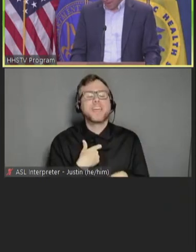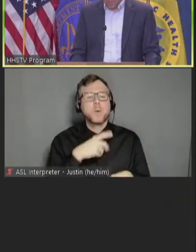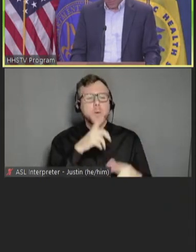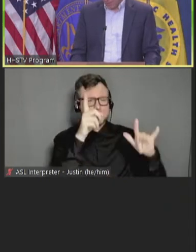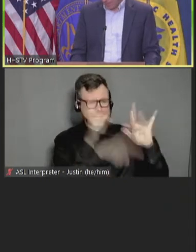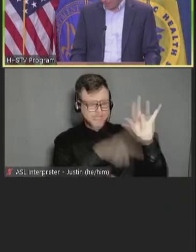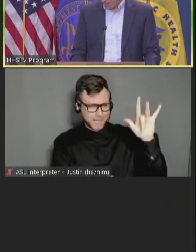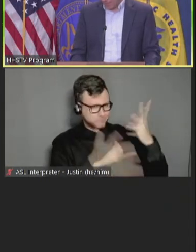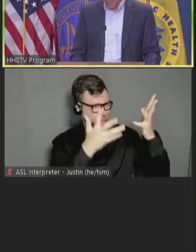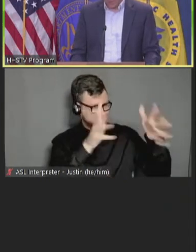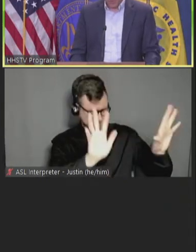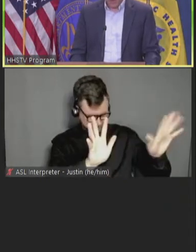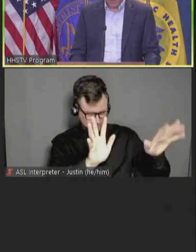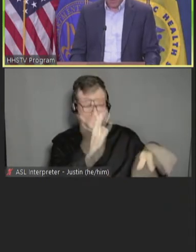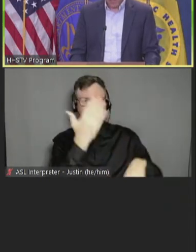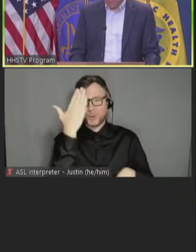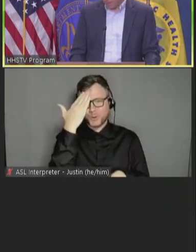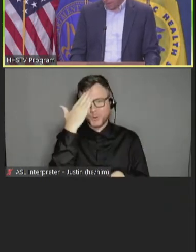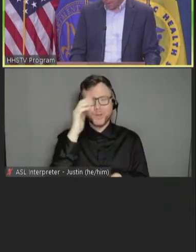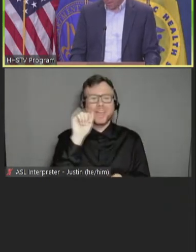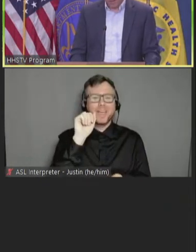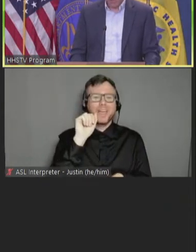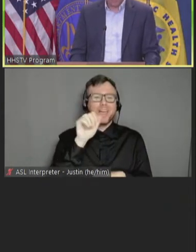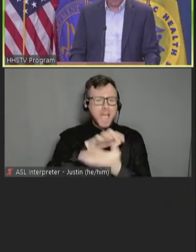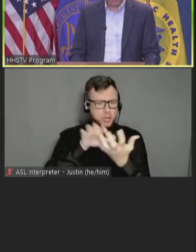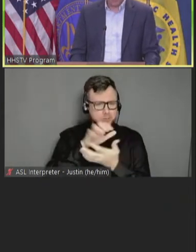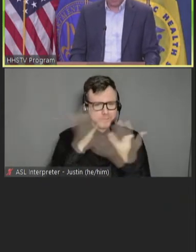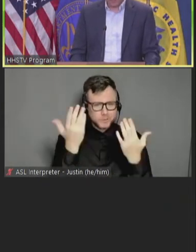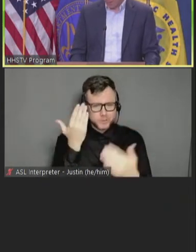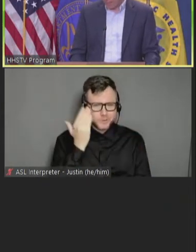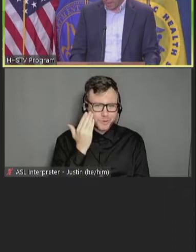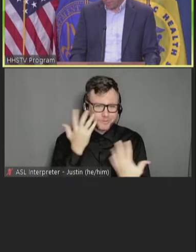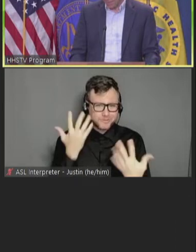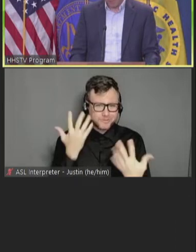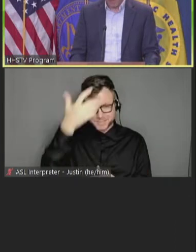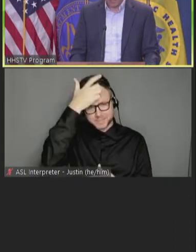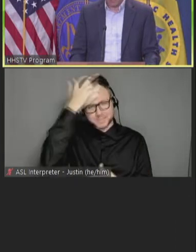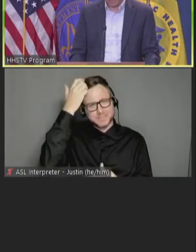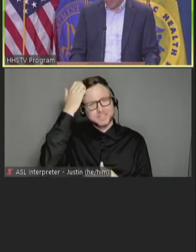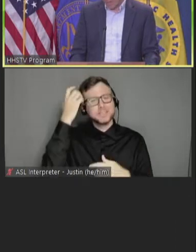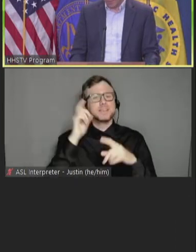one because you know what adjuvants are now and the different types of adjuvant classes.